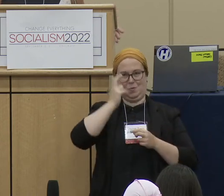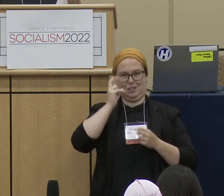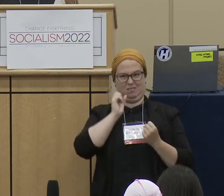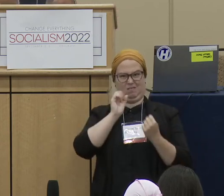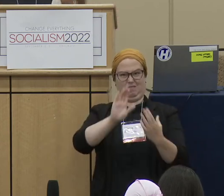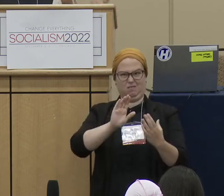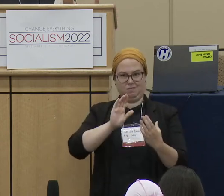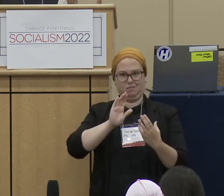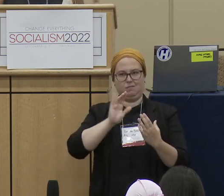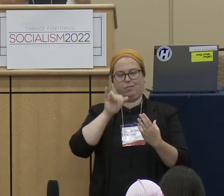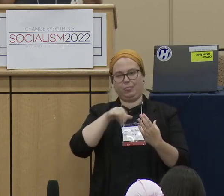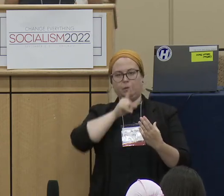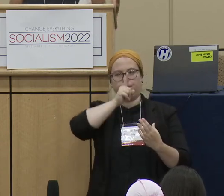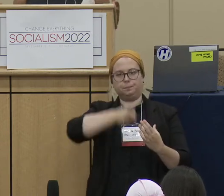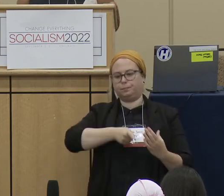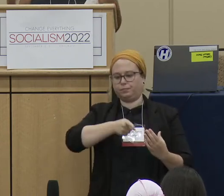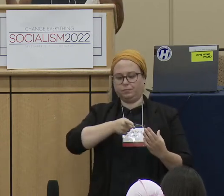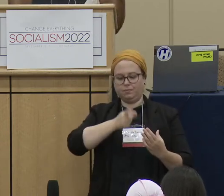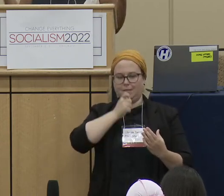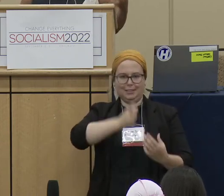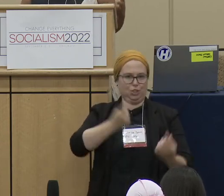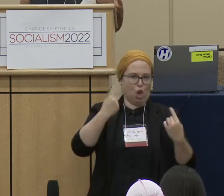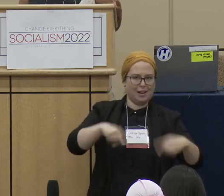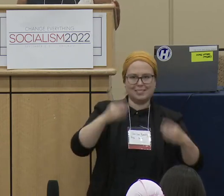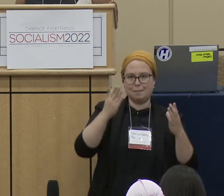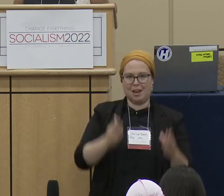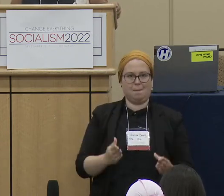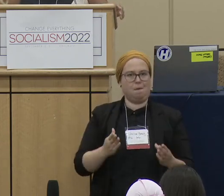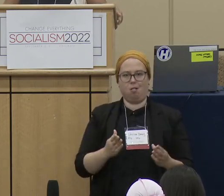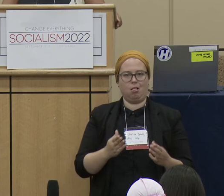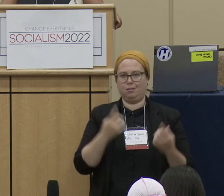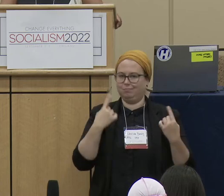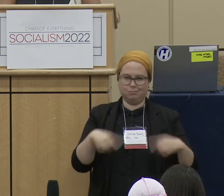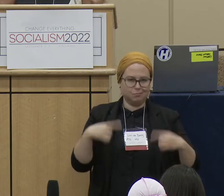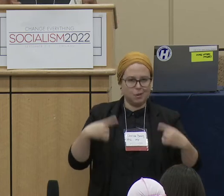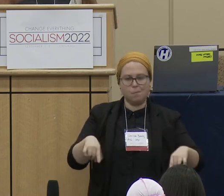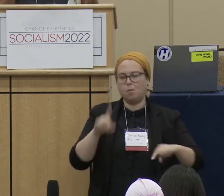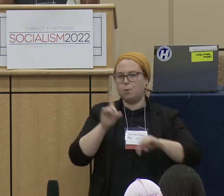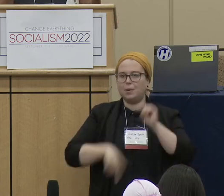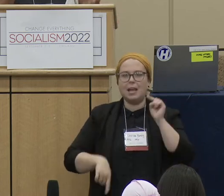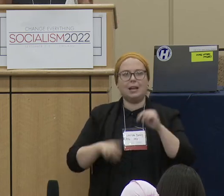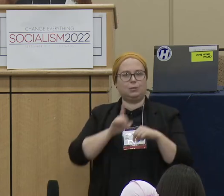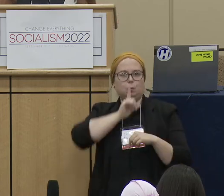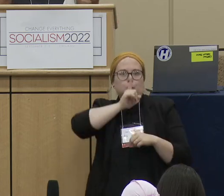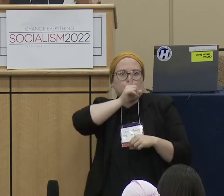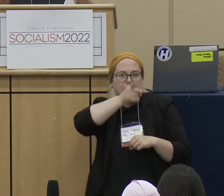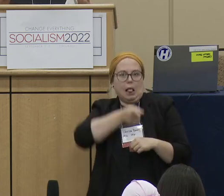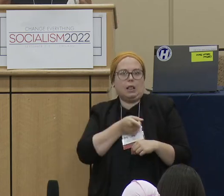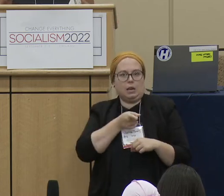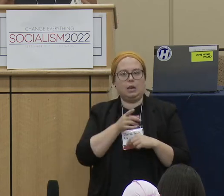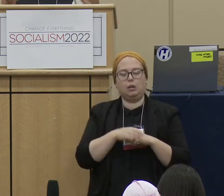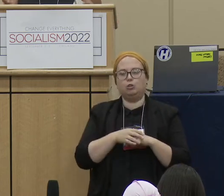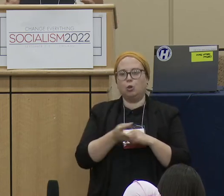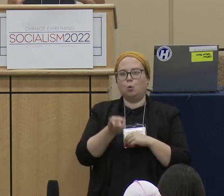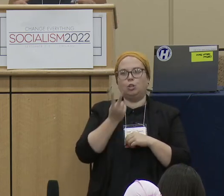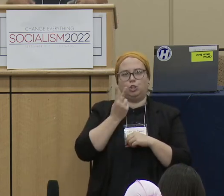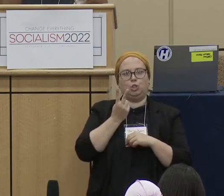on a finite planet . Capitalists are coming up against the wall of that planet. It's not debatable.